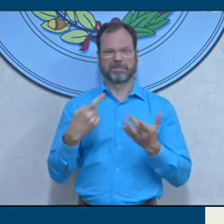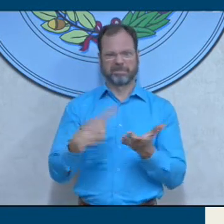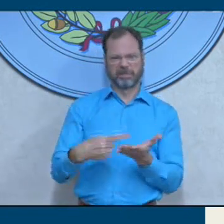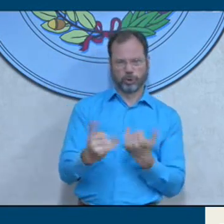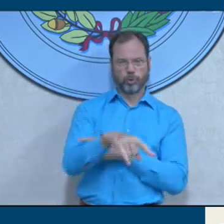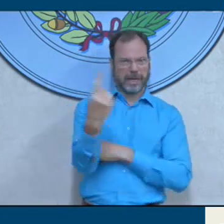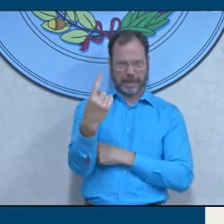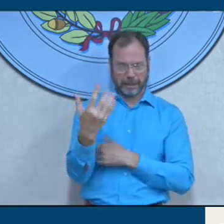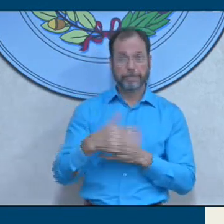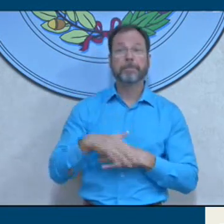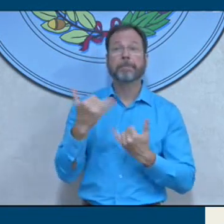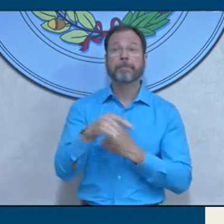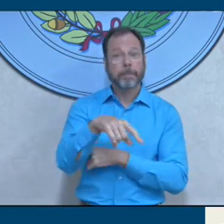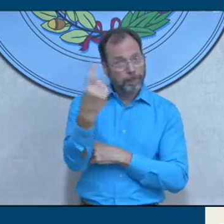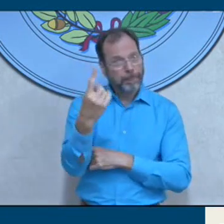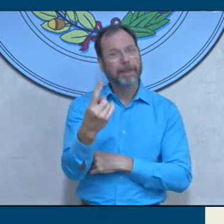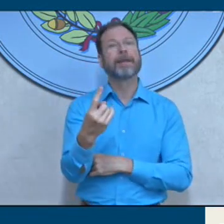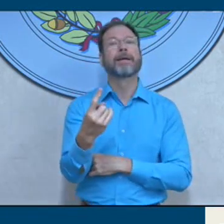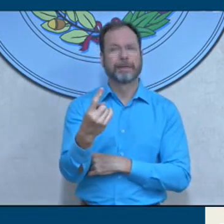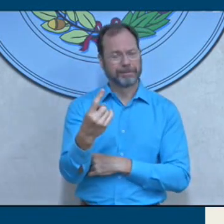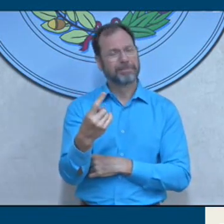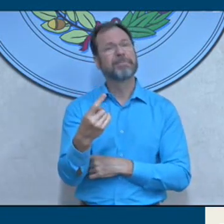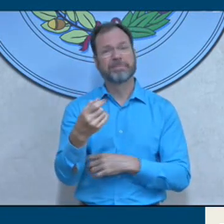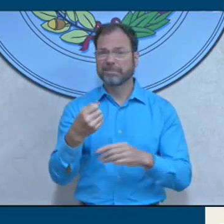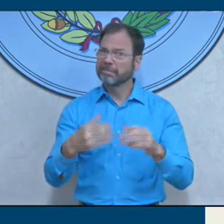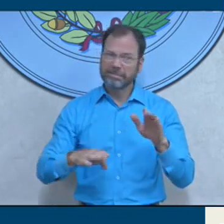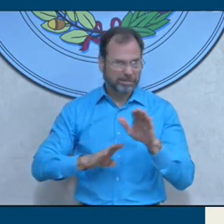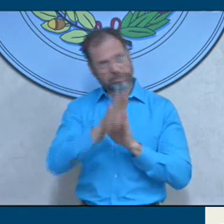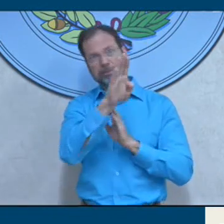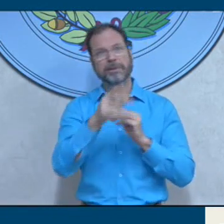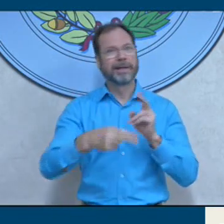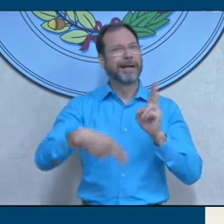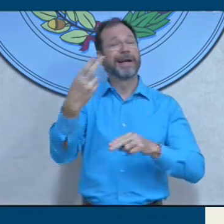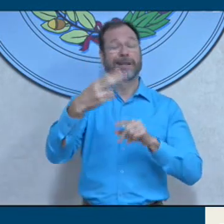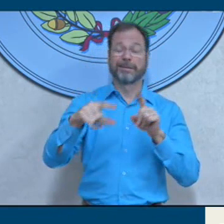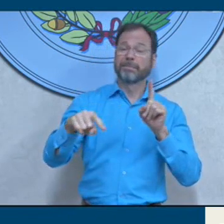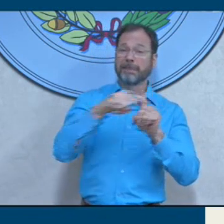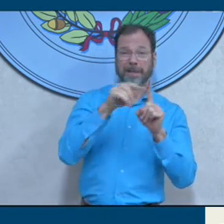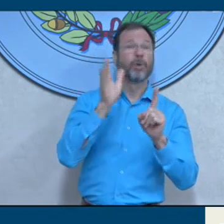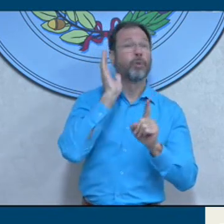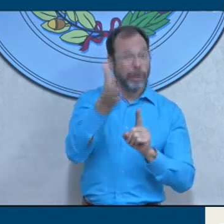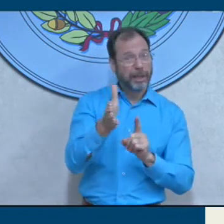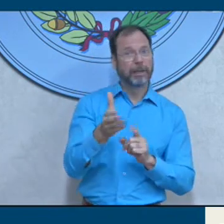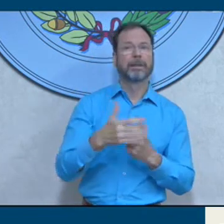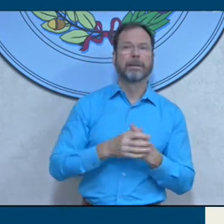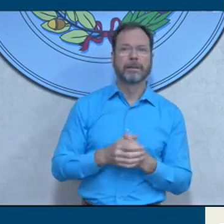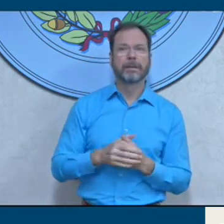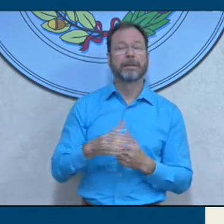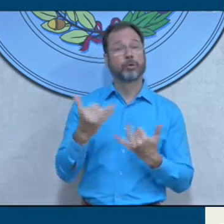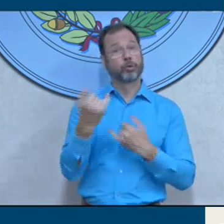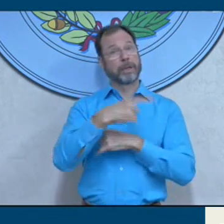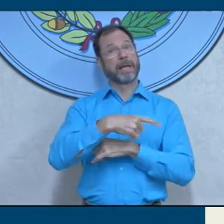AVAILABLE HOSPITAL CAPACITY. AND THAT BRINGS ME TO TODAY. SO TODAY THERE WILL BE ANOTHER